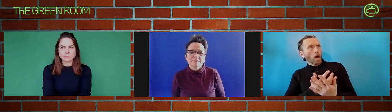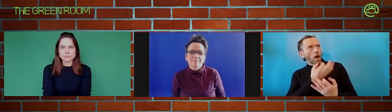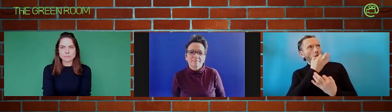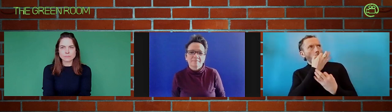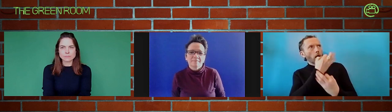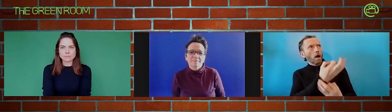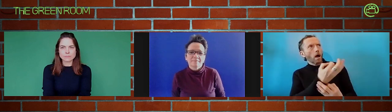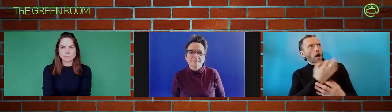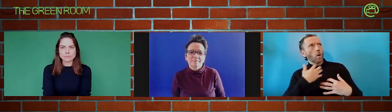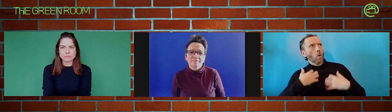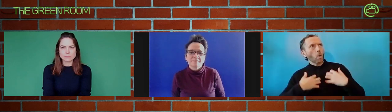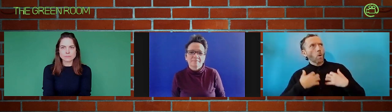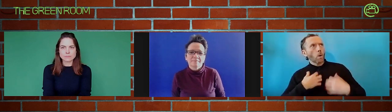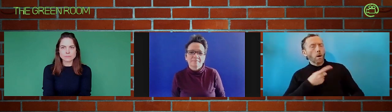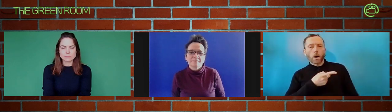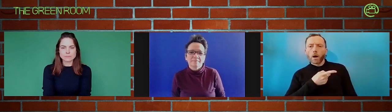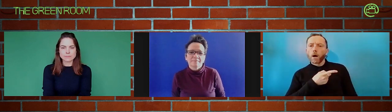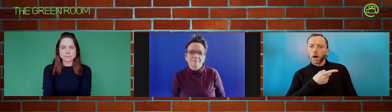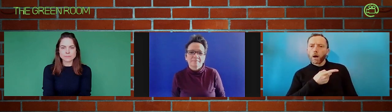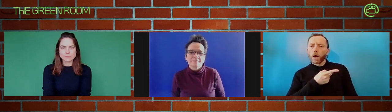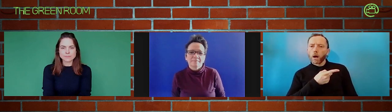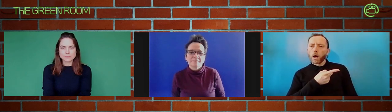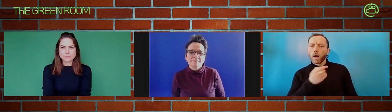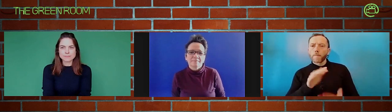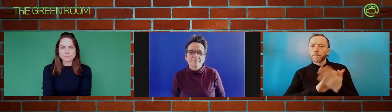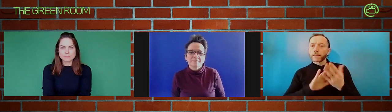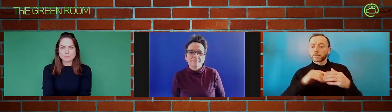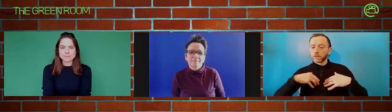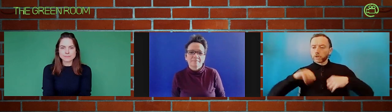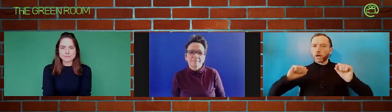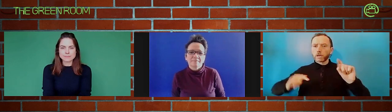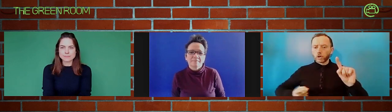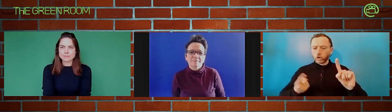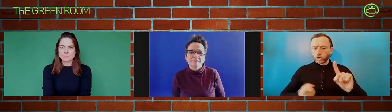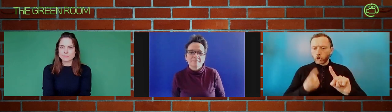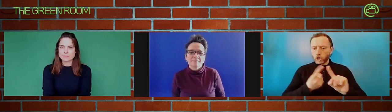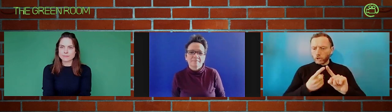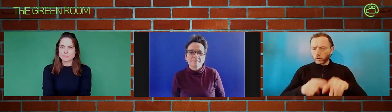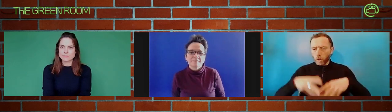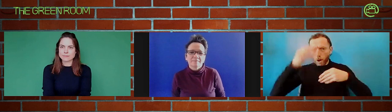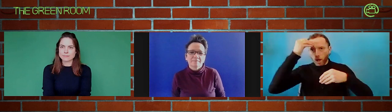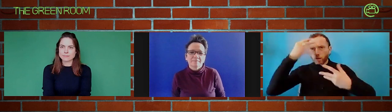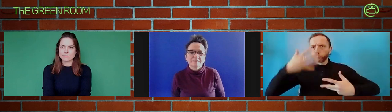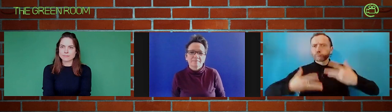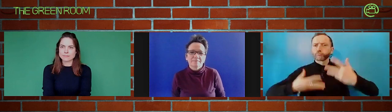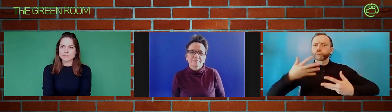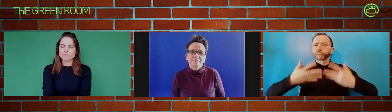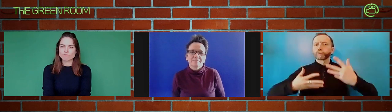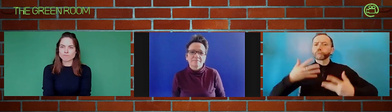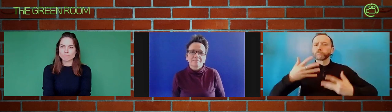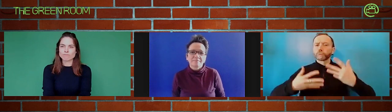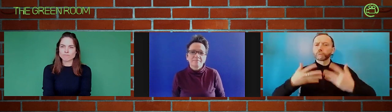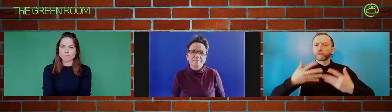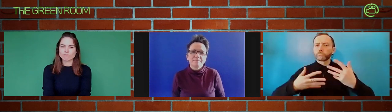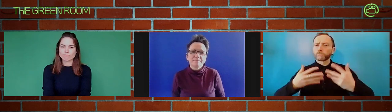and so it took me on a journey to learning sign language. I sort of took a sideways step